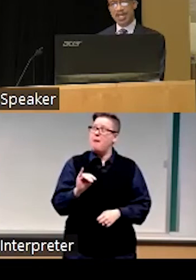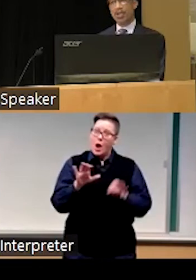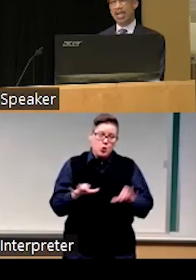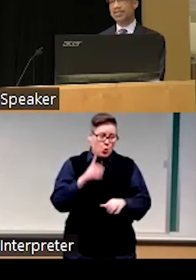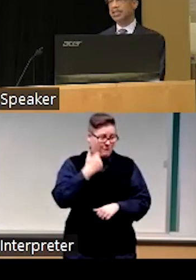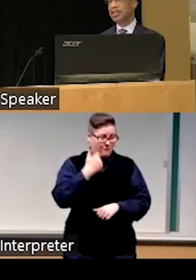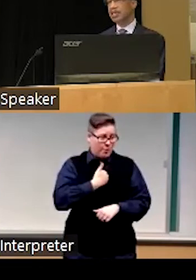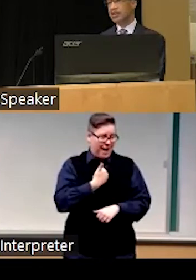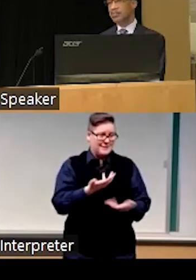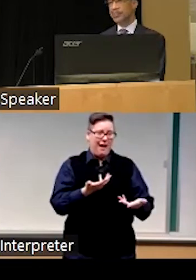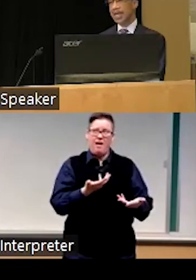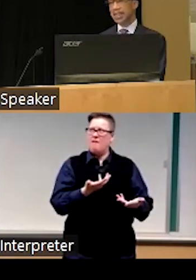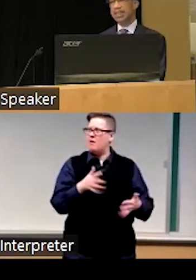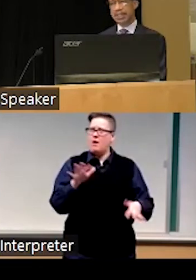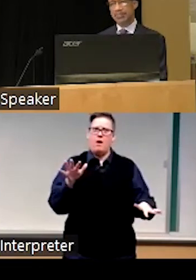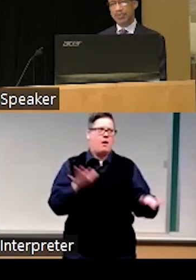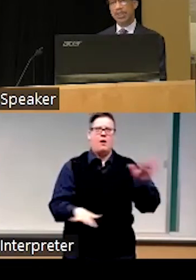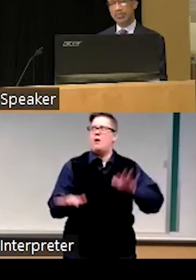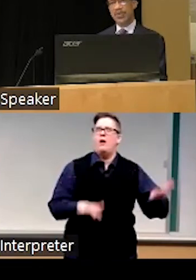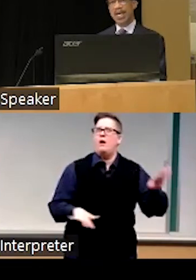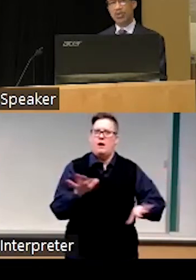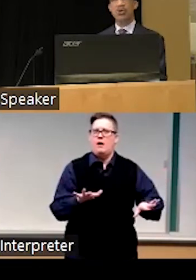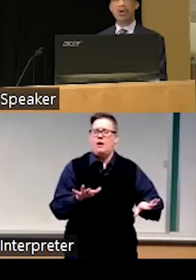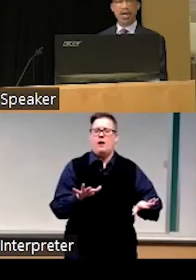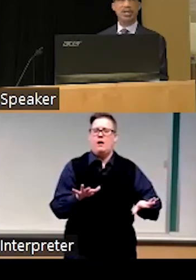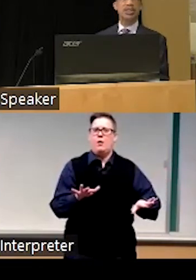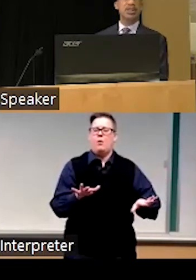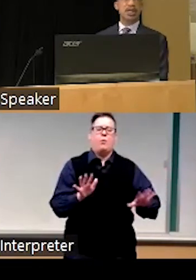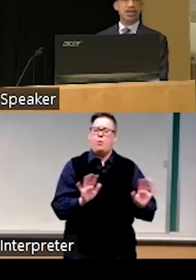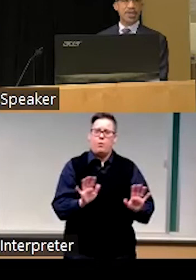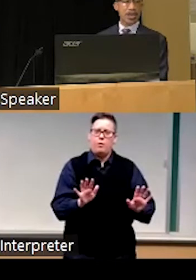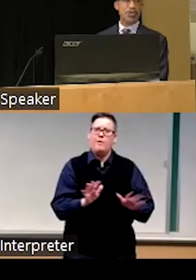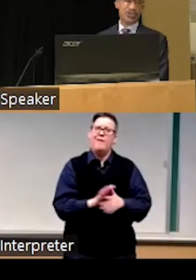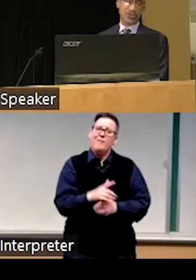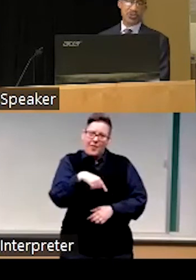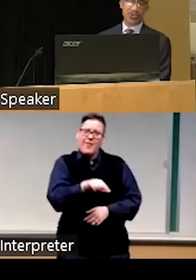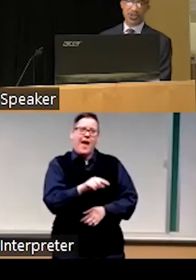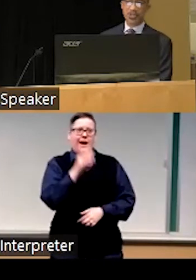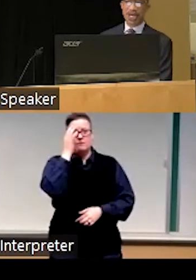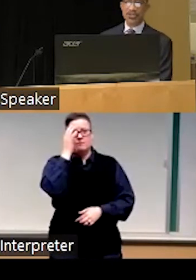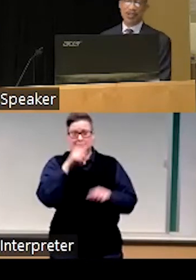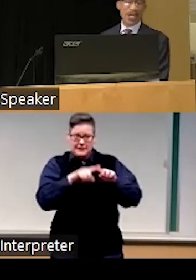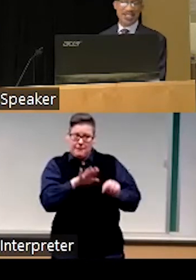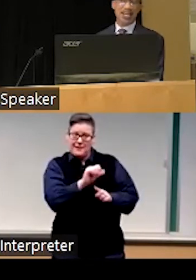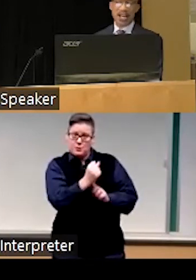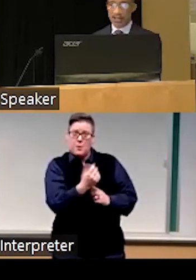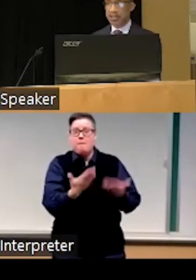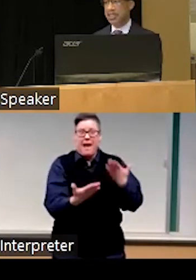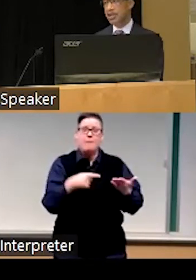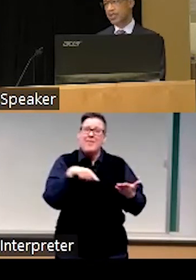destabilizing um that they require um in their particular circumstances they may desire in their